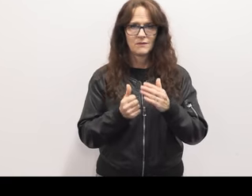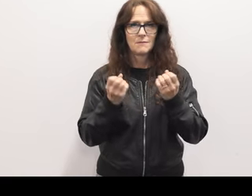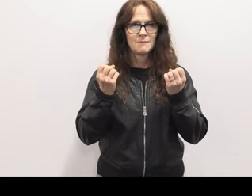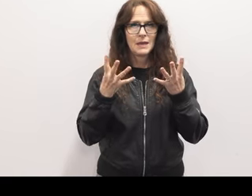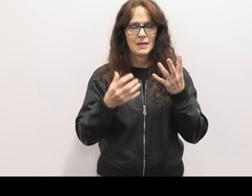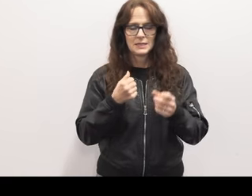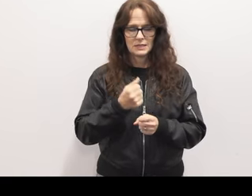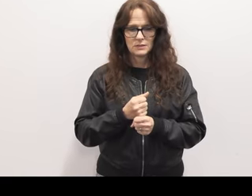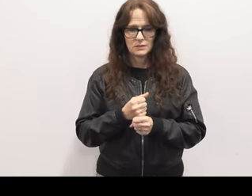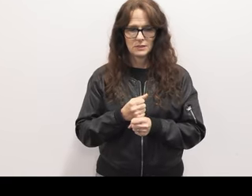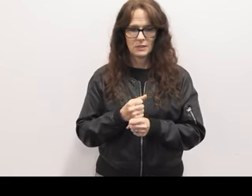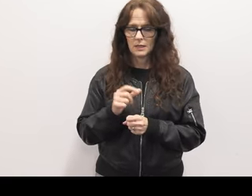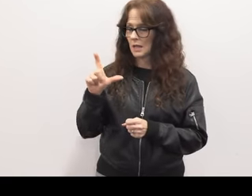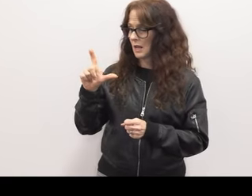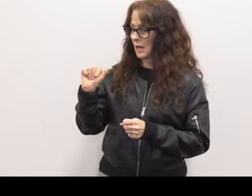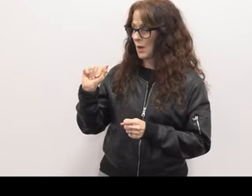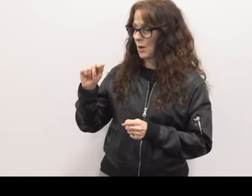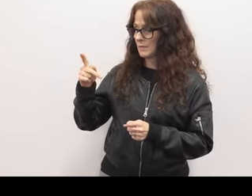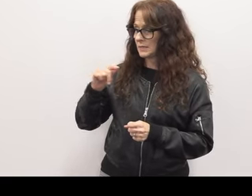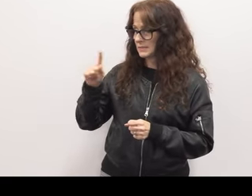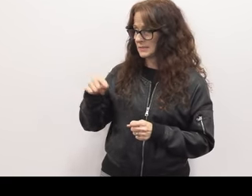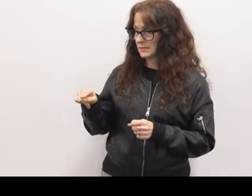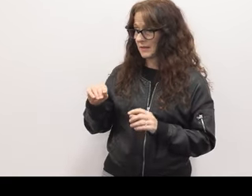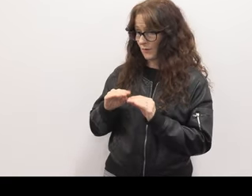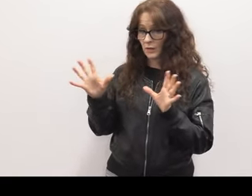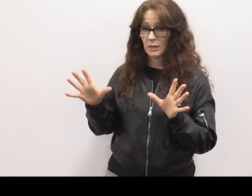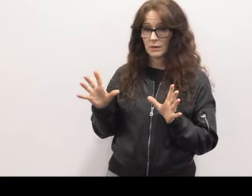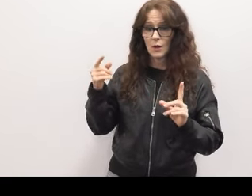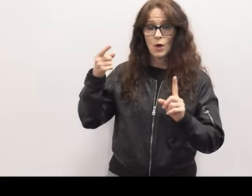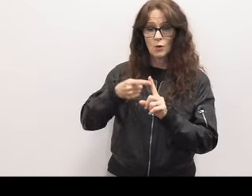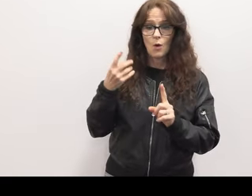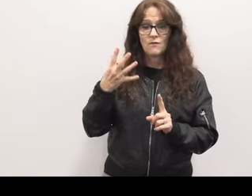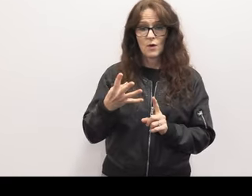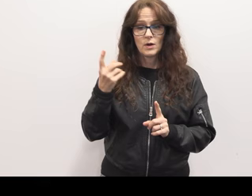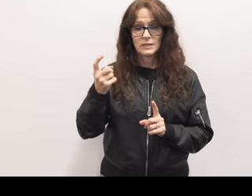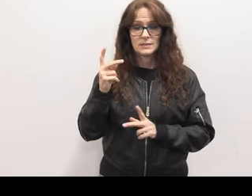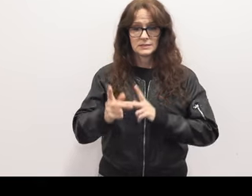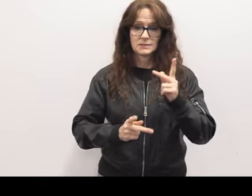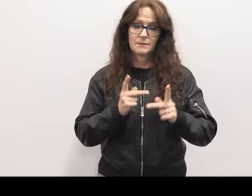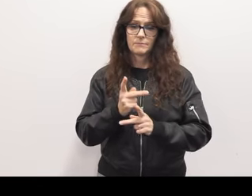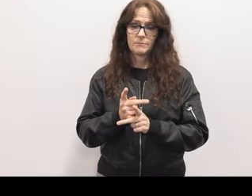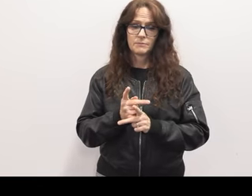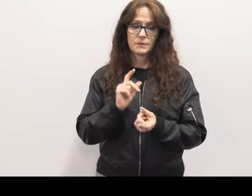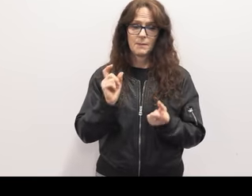[Maria Lopez] Yeah, and just for clarification, I also think, goal four needs some kind of modification.